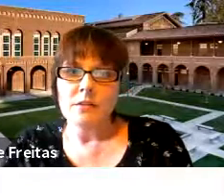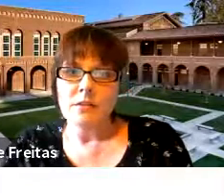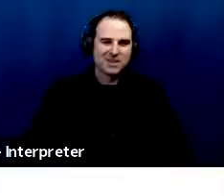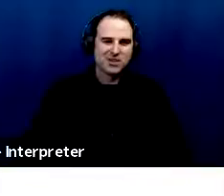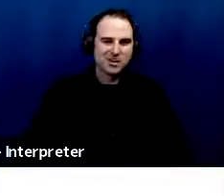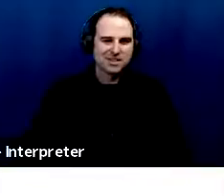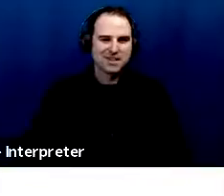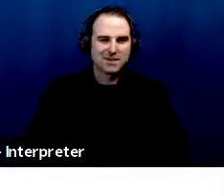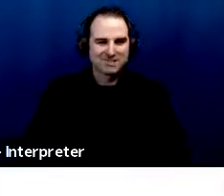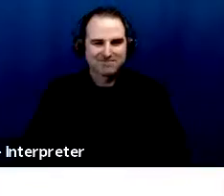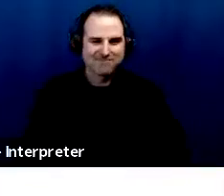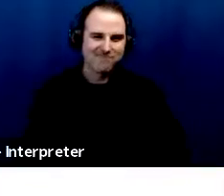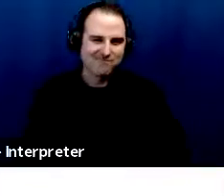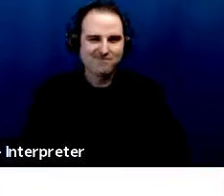Okay, thanks. Okay.